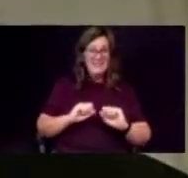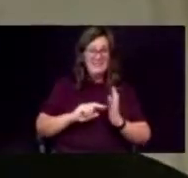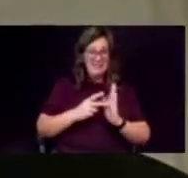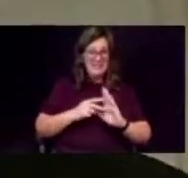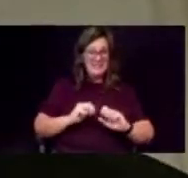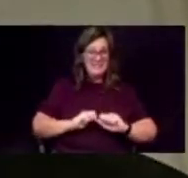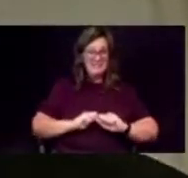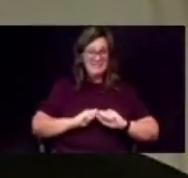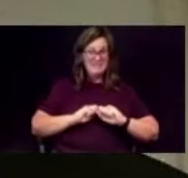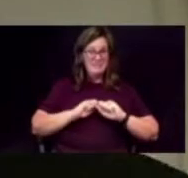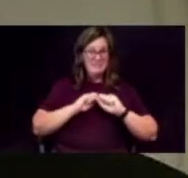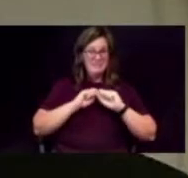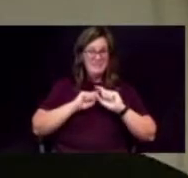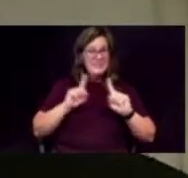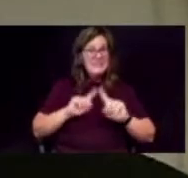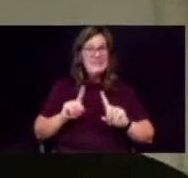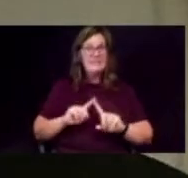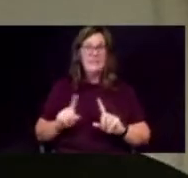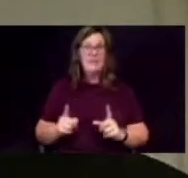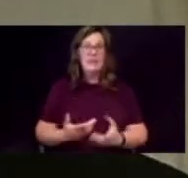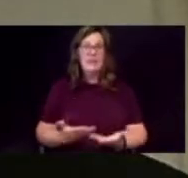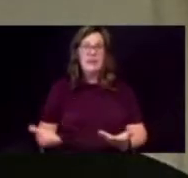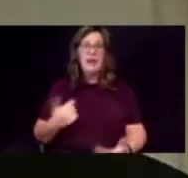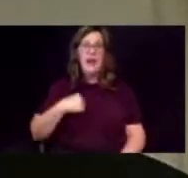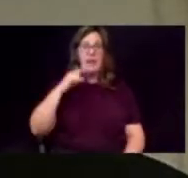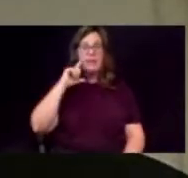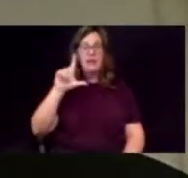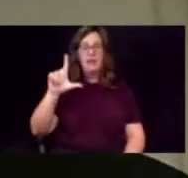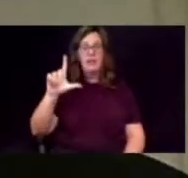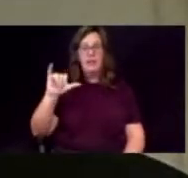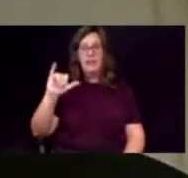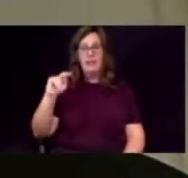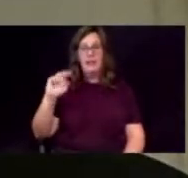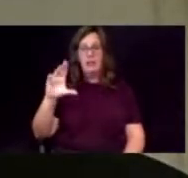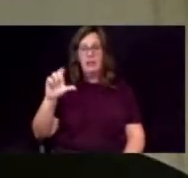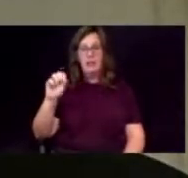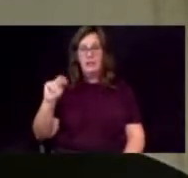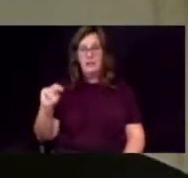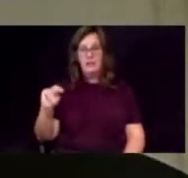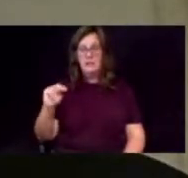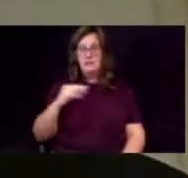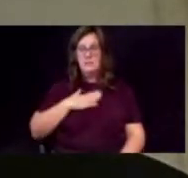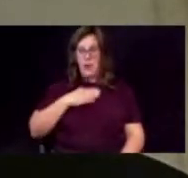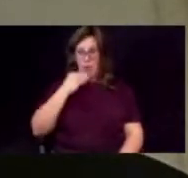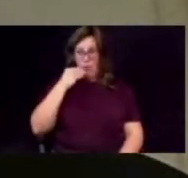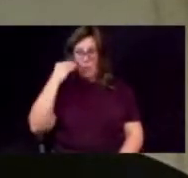so you know i think of lincoln nebraska is like my home um although i'm really happy to